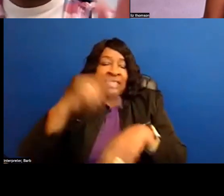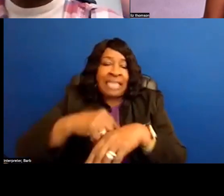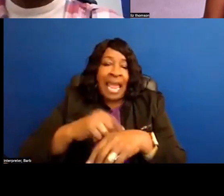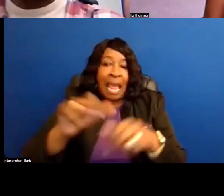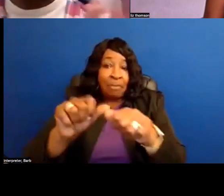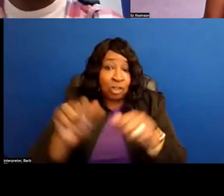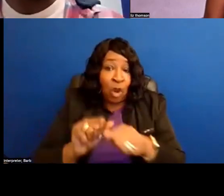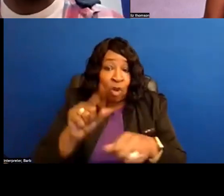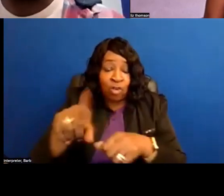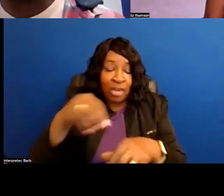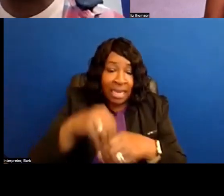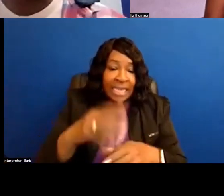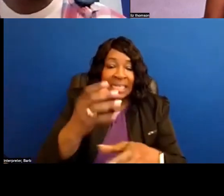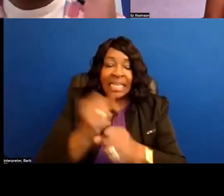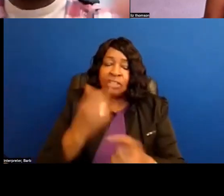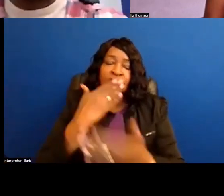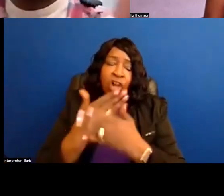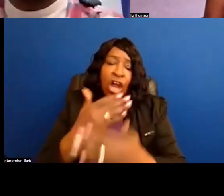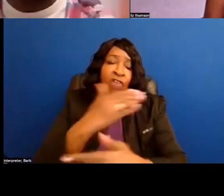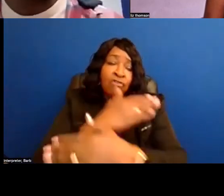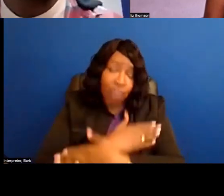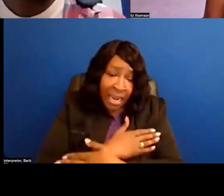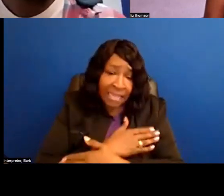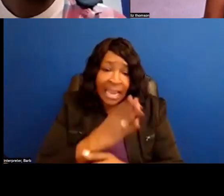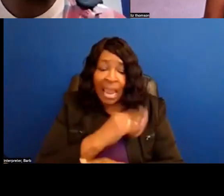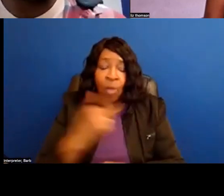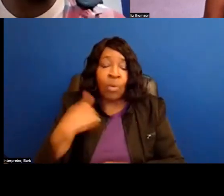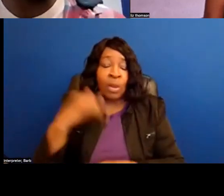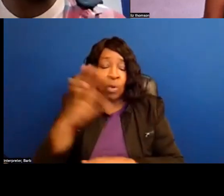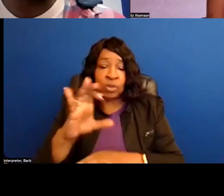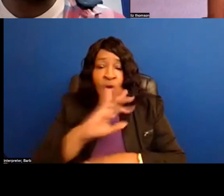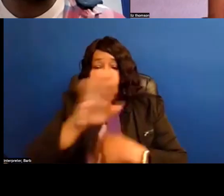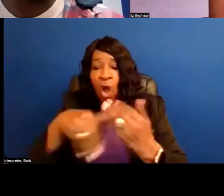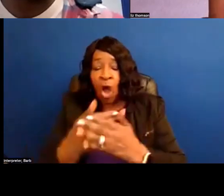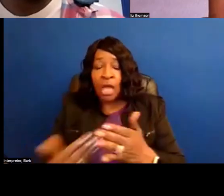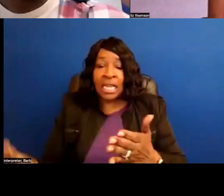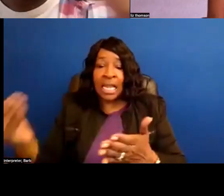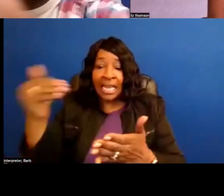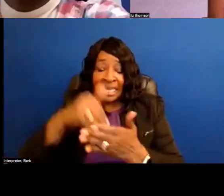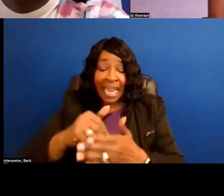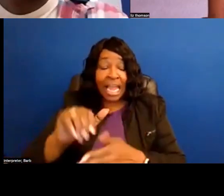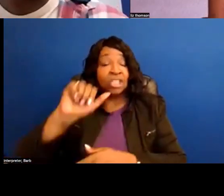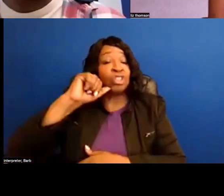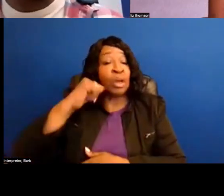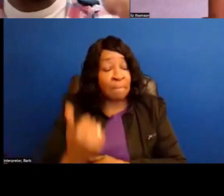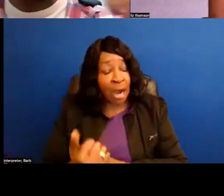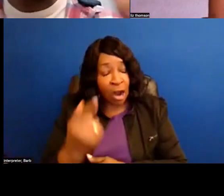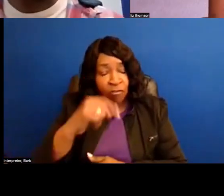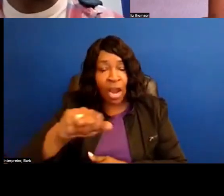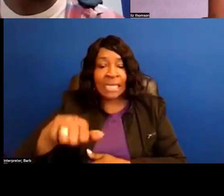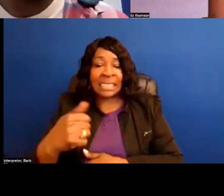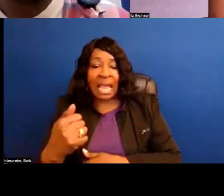Take some good rest and we'll be doing this all again tomorrow for another 10 hours of DCC fun.